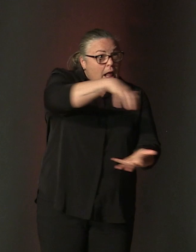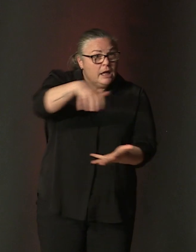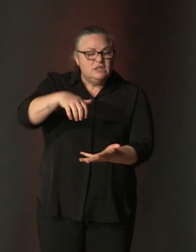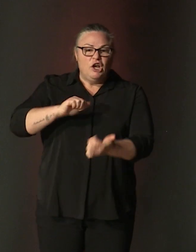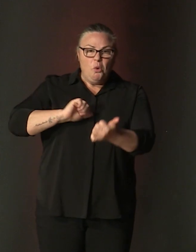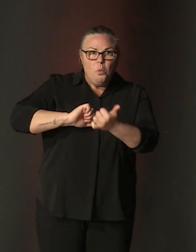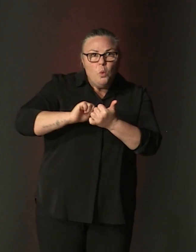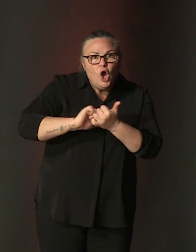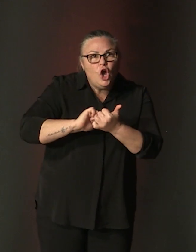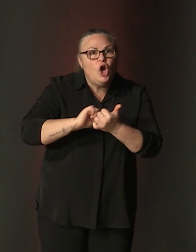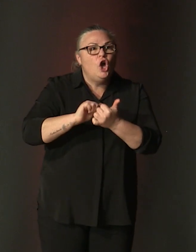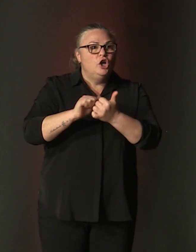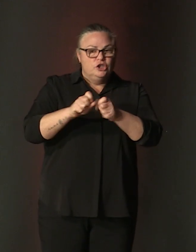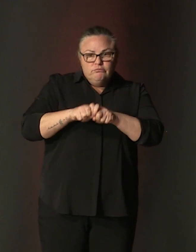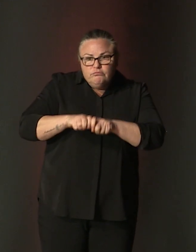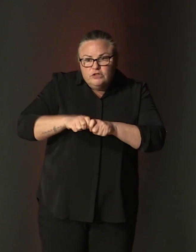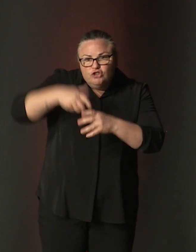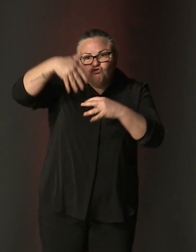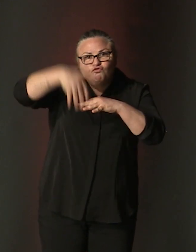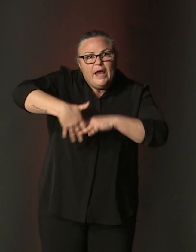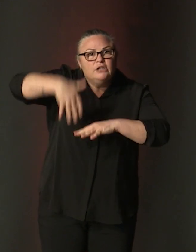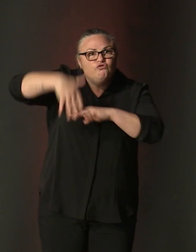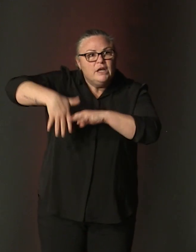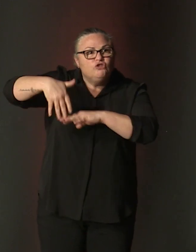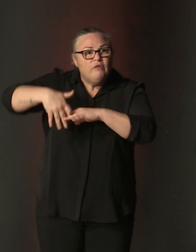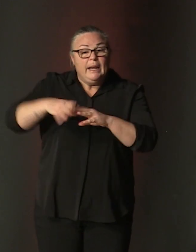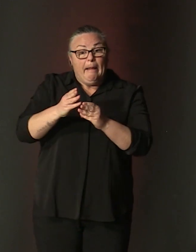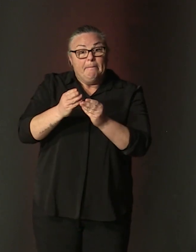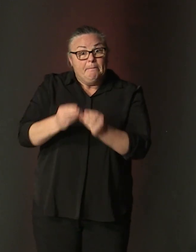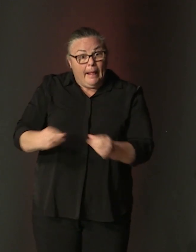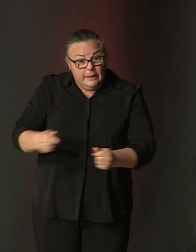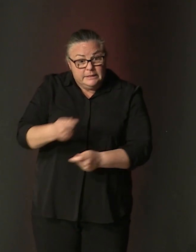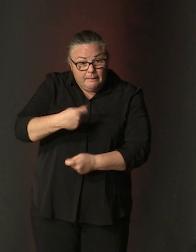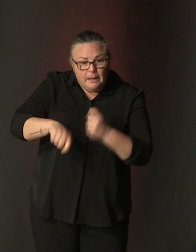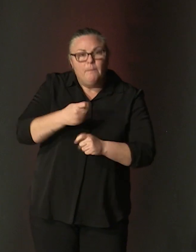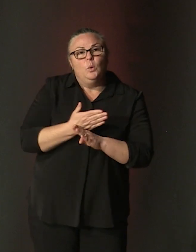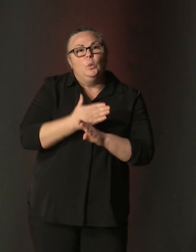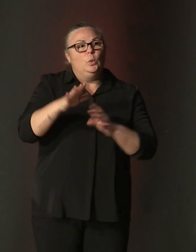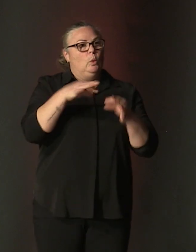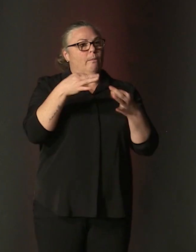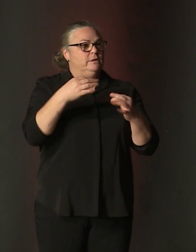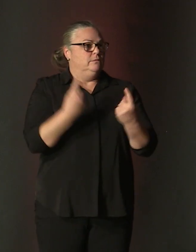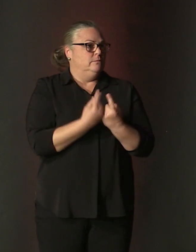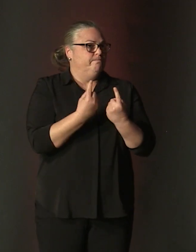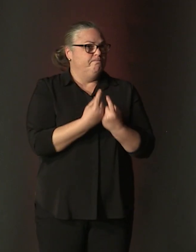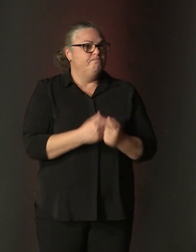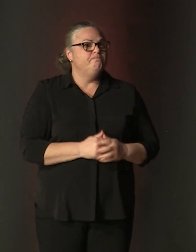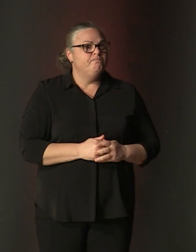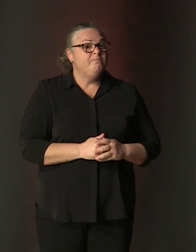However, this method has been dubbed downcycling because it usually impacts the quality of the material.